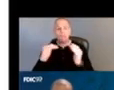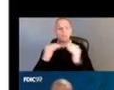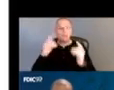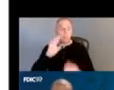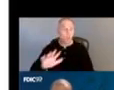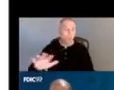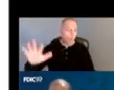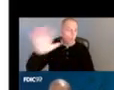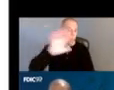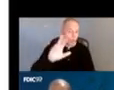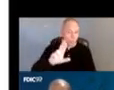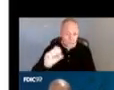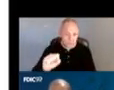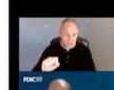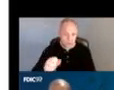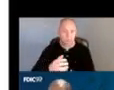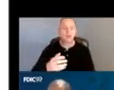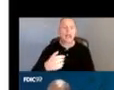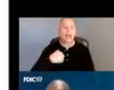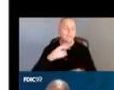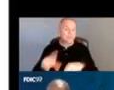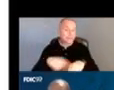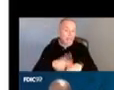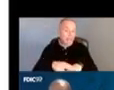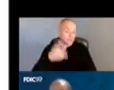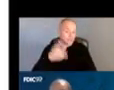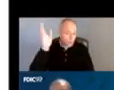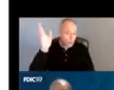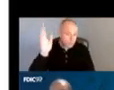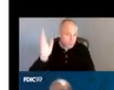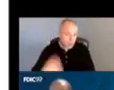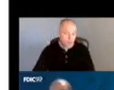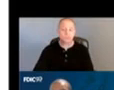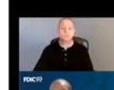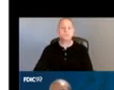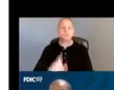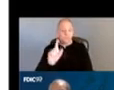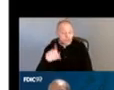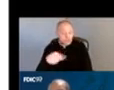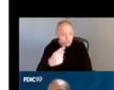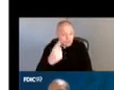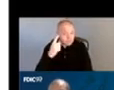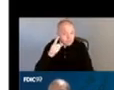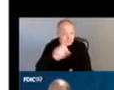the national webinars. Designed just for the alliance members. You get priority consideration